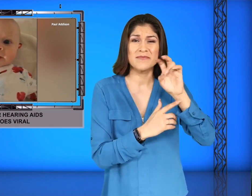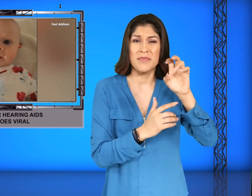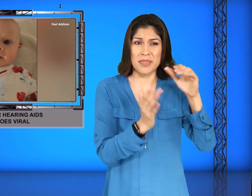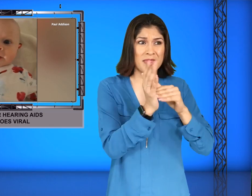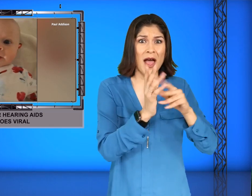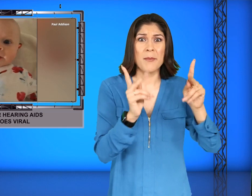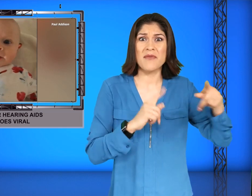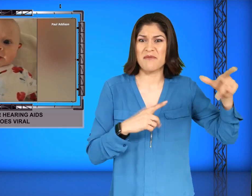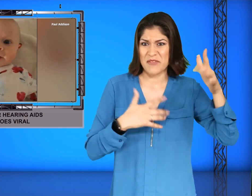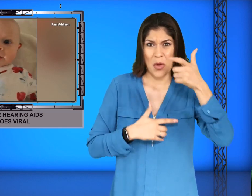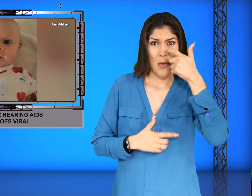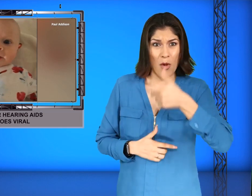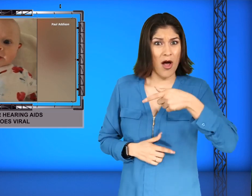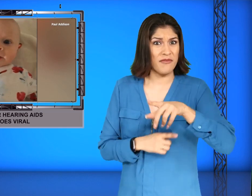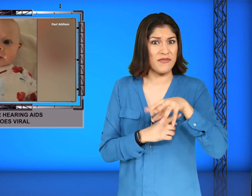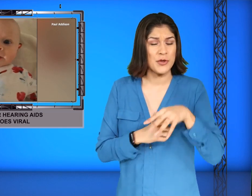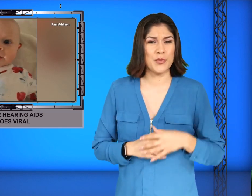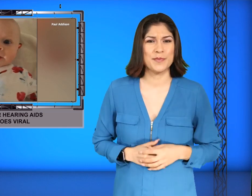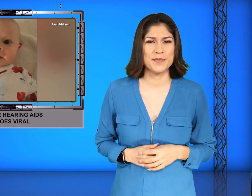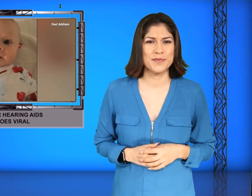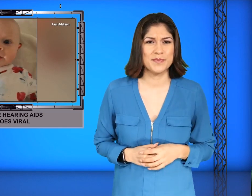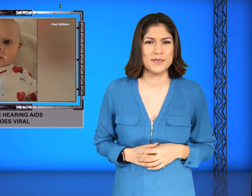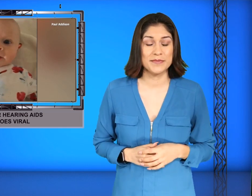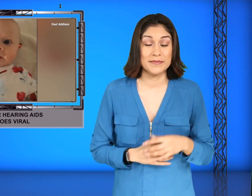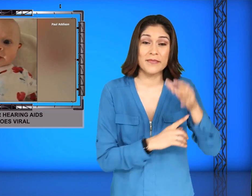her hearing aids are turned on for the first time.